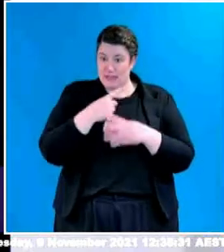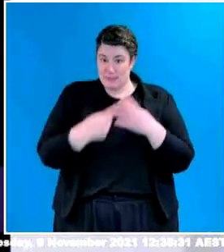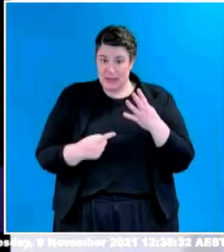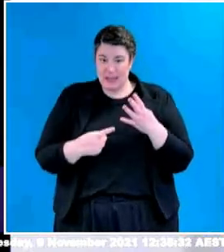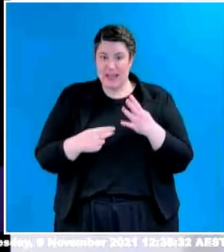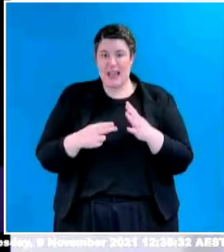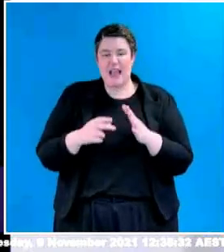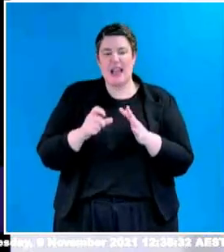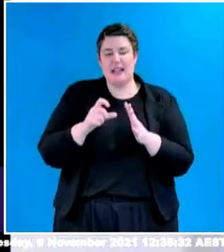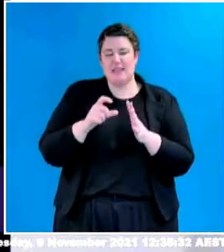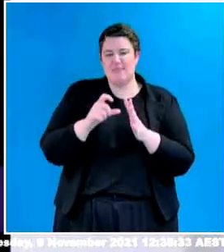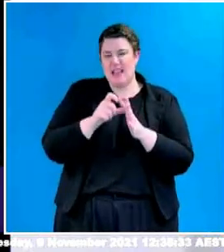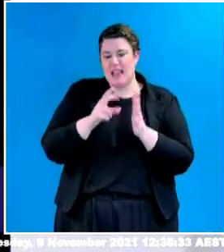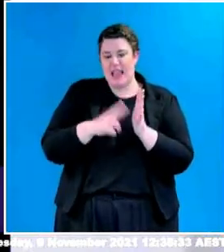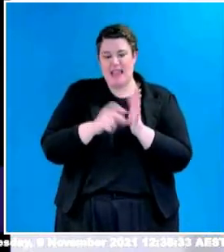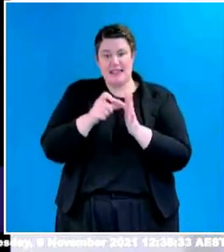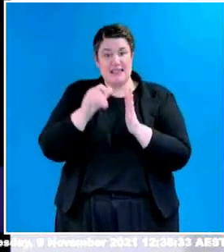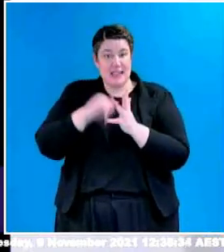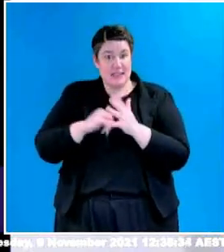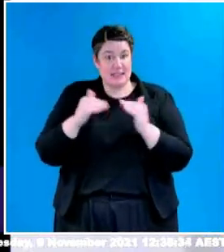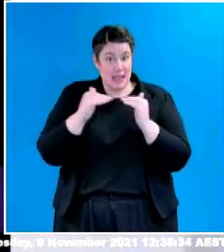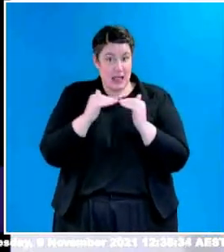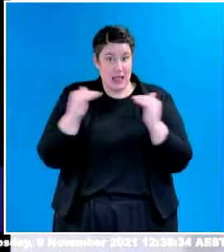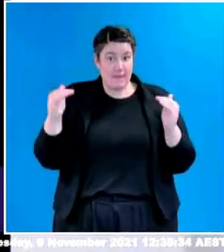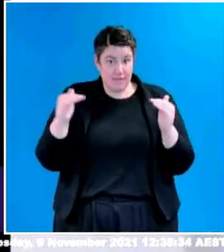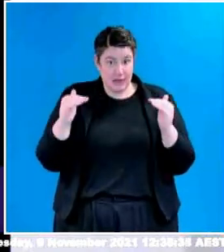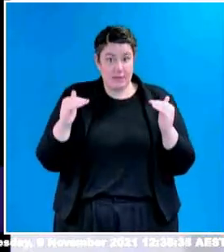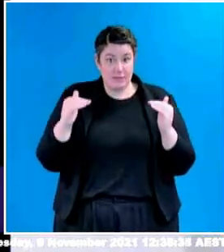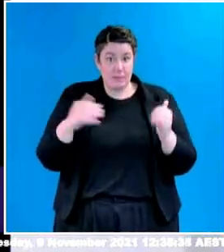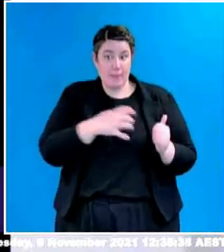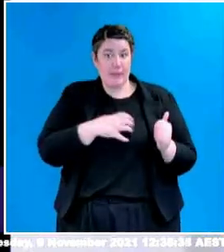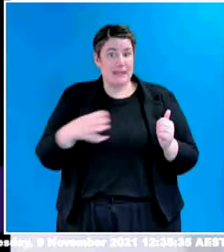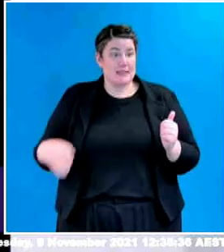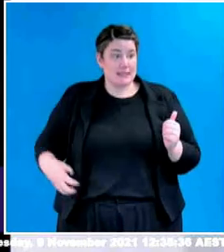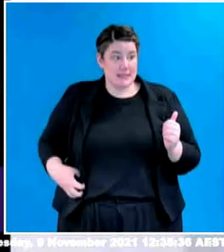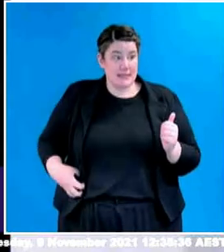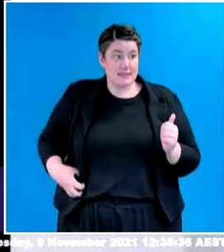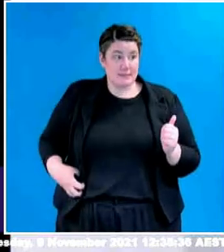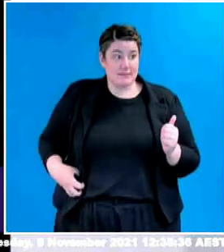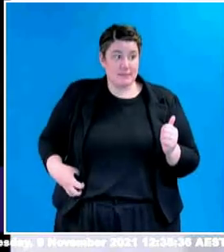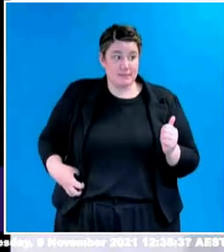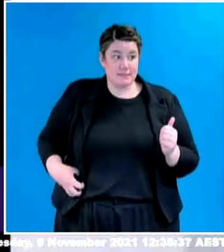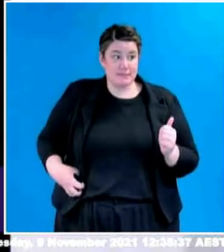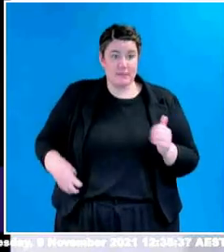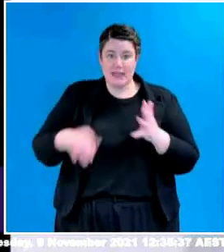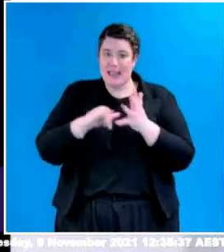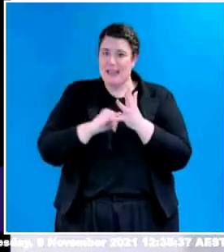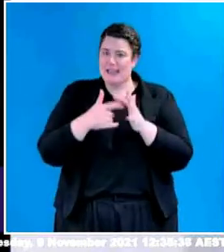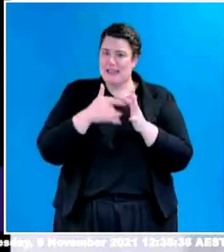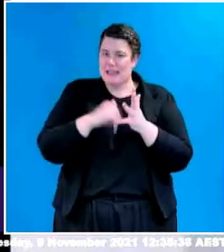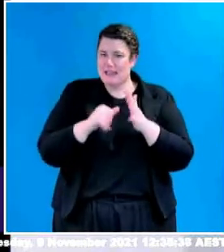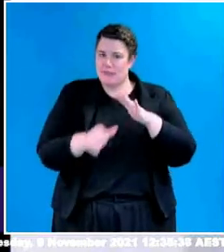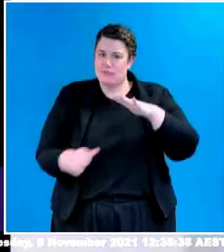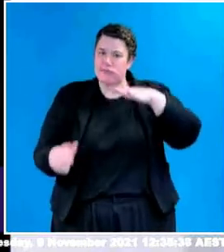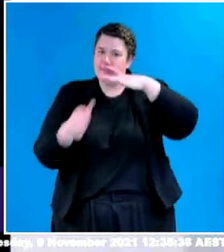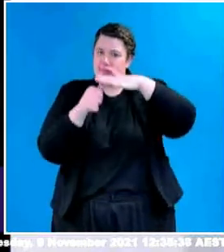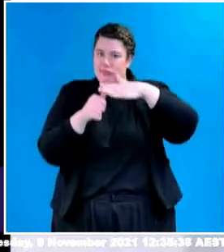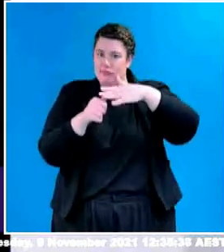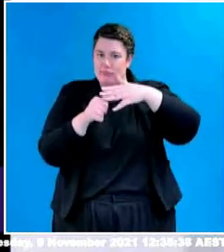that would be decision makers and people who are briefing ministers. That's the highest SES level of the three SES levels; is that right?